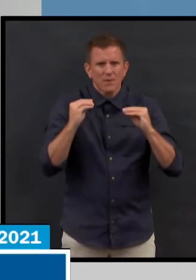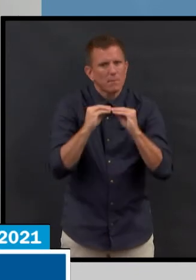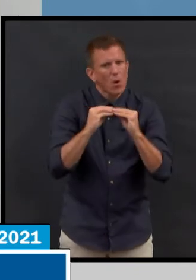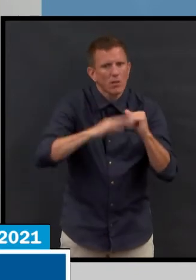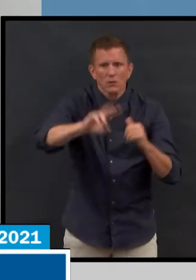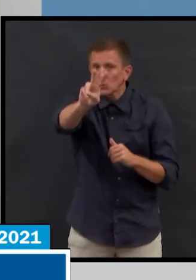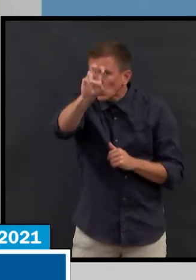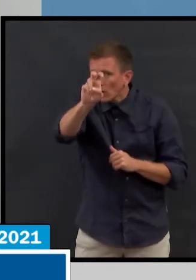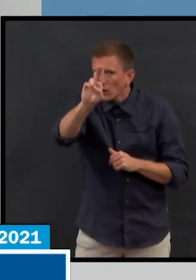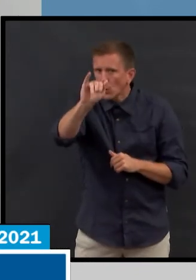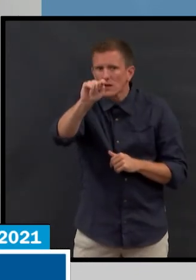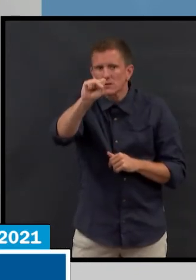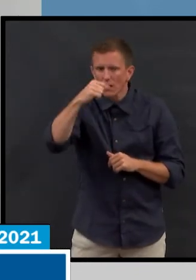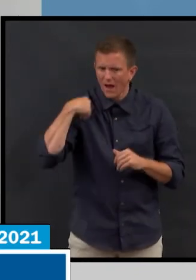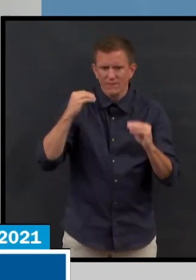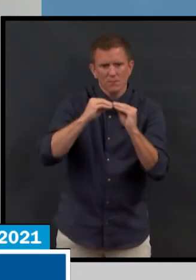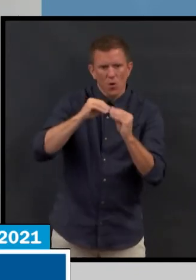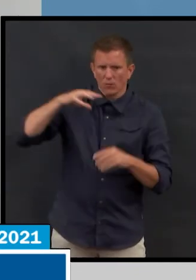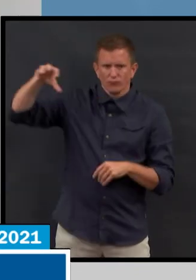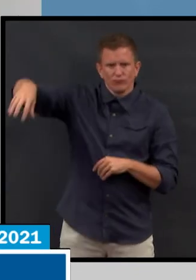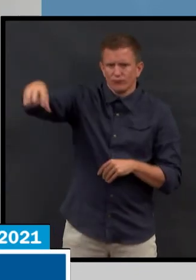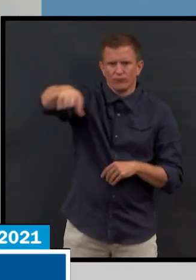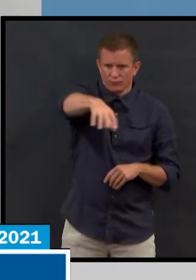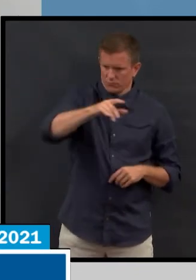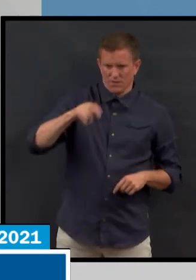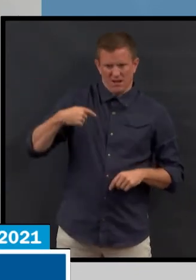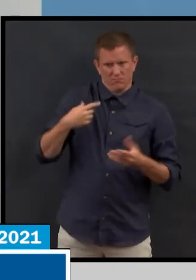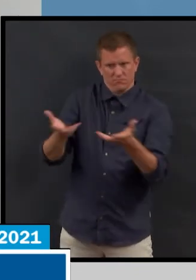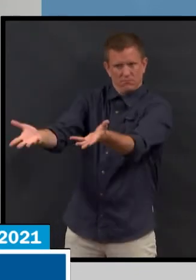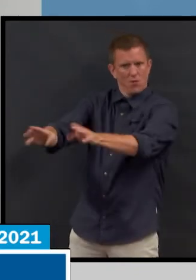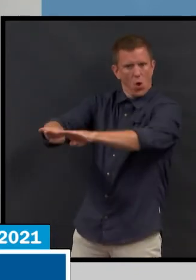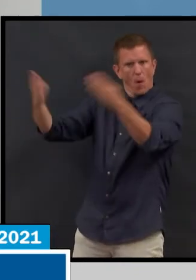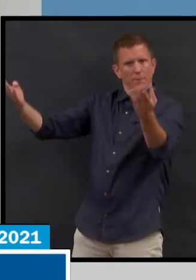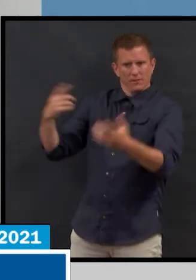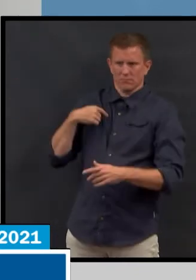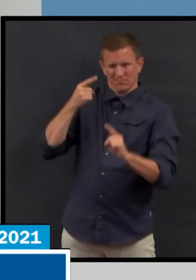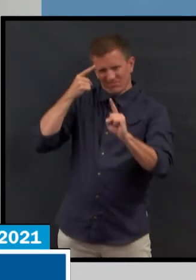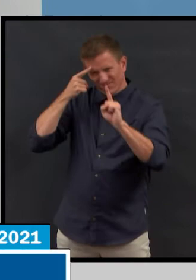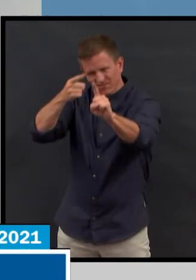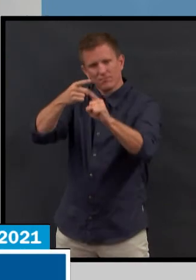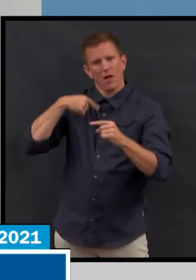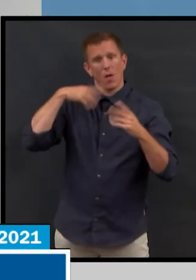housing get folks to the help and housing that they need and we're doing more of it every day